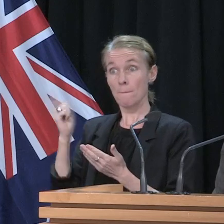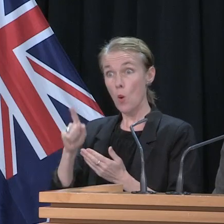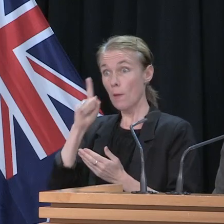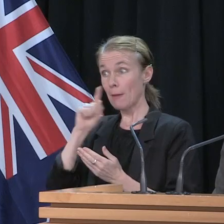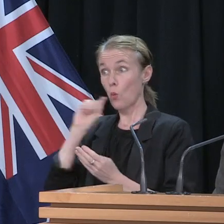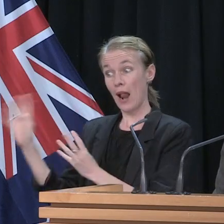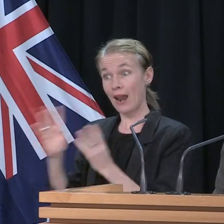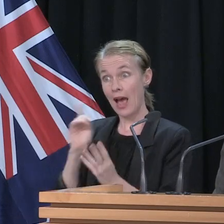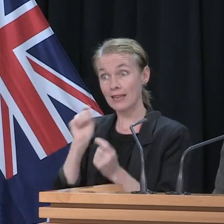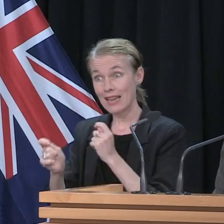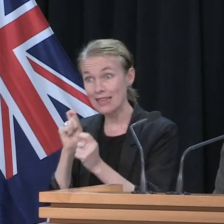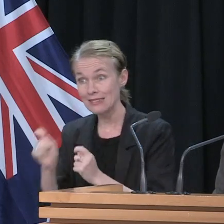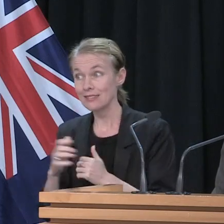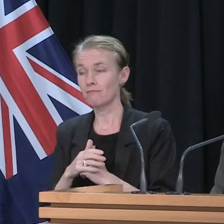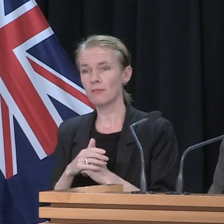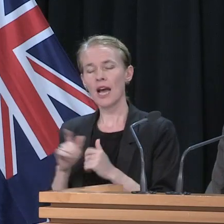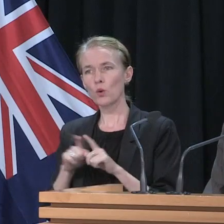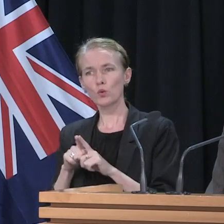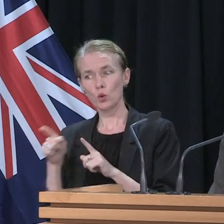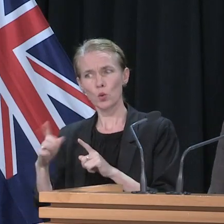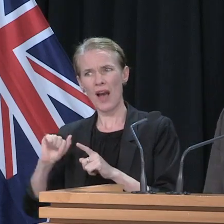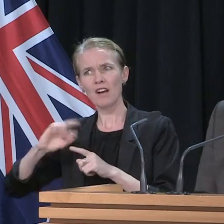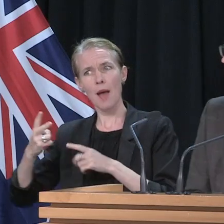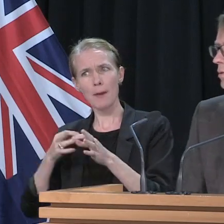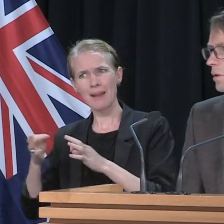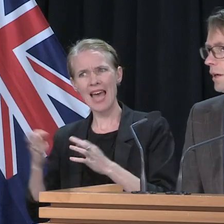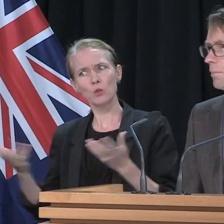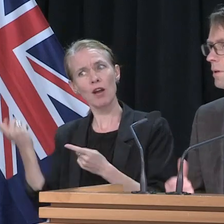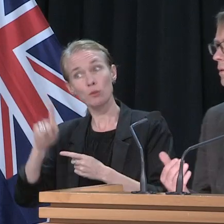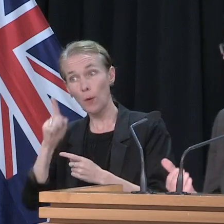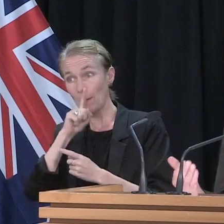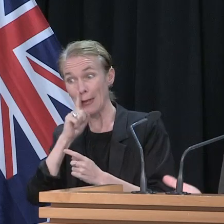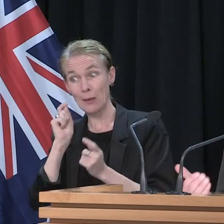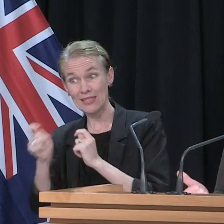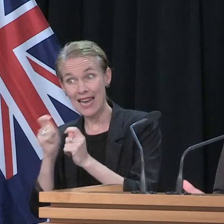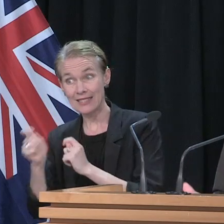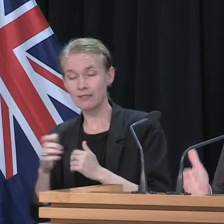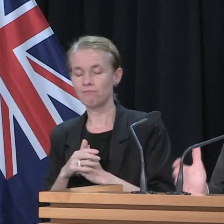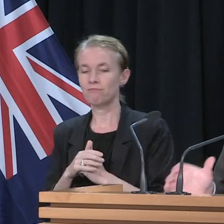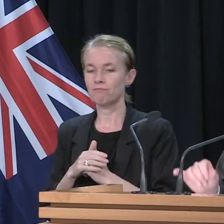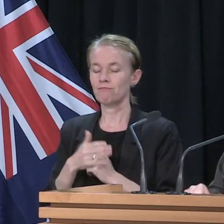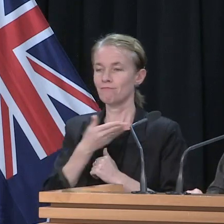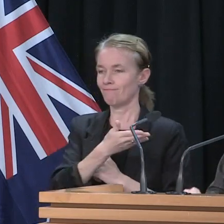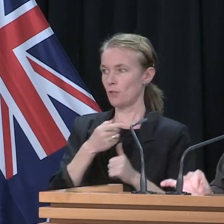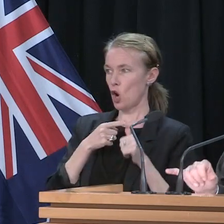testing rate? And are there any other initiatives, I guess n the work to boost the number